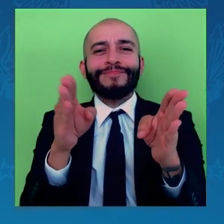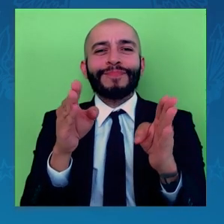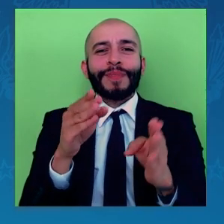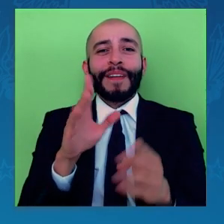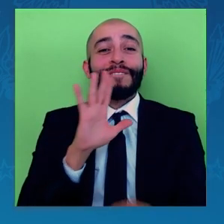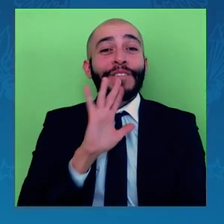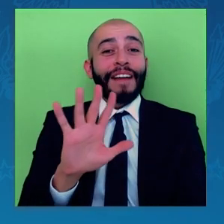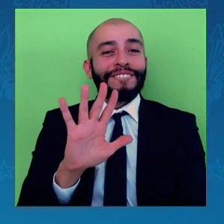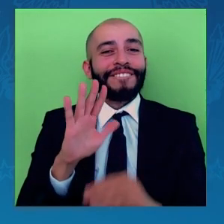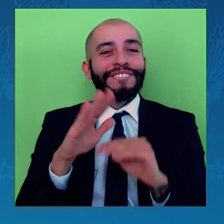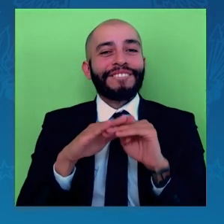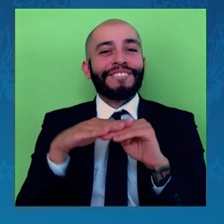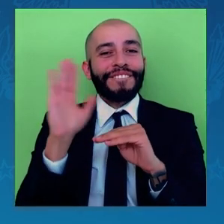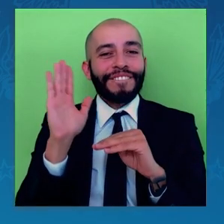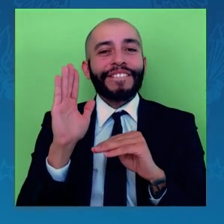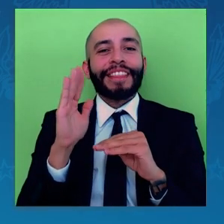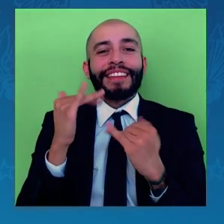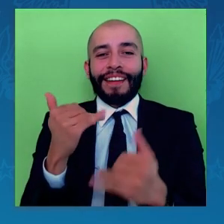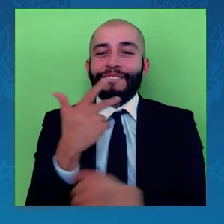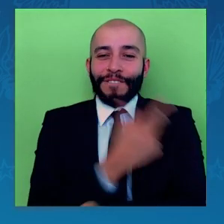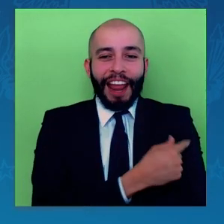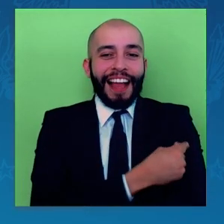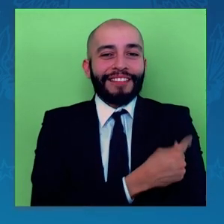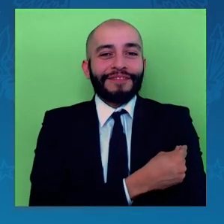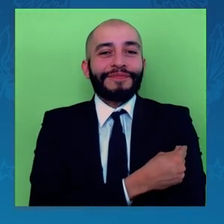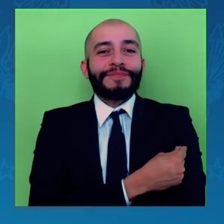What we have done shows us what is possible